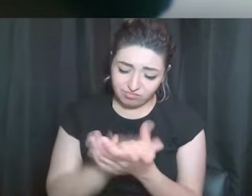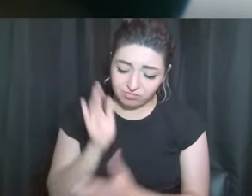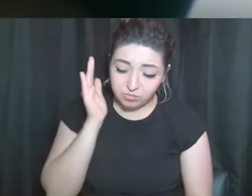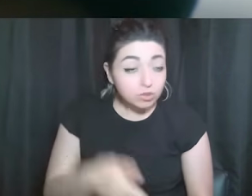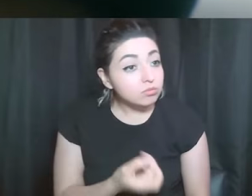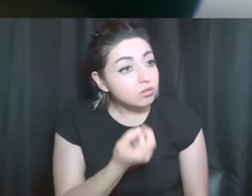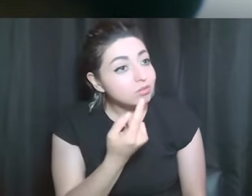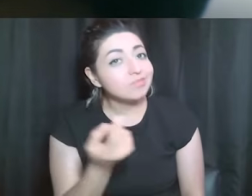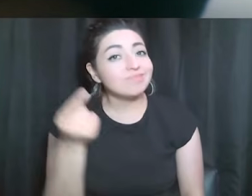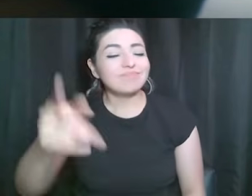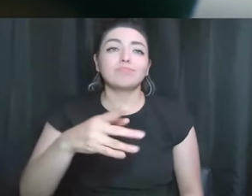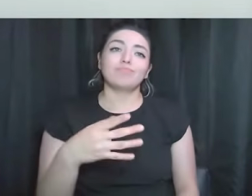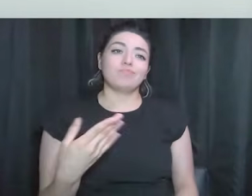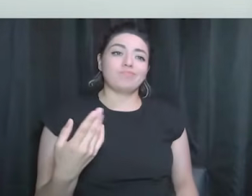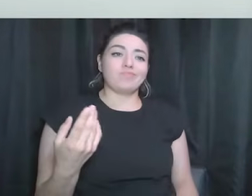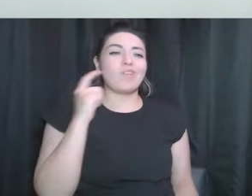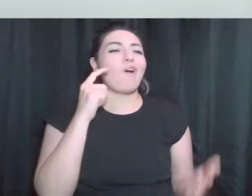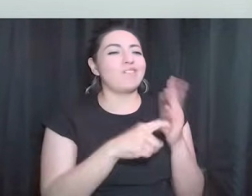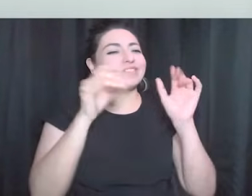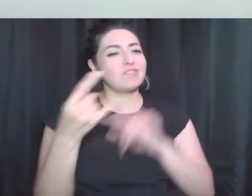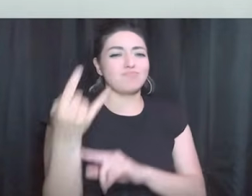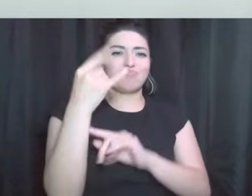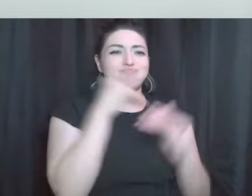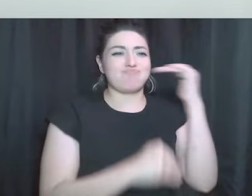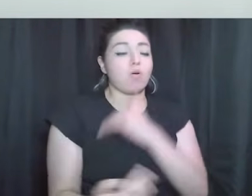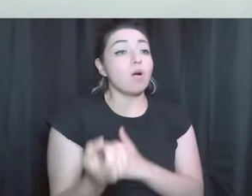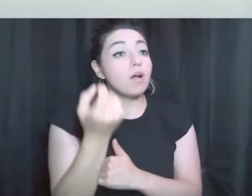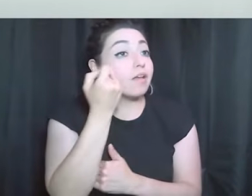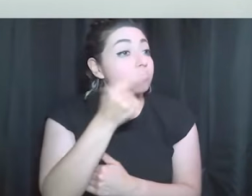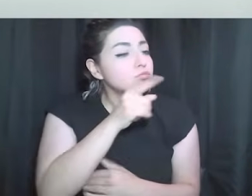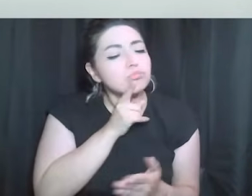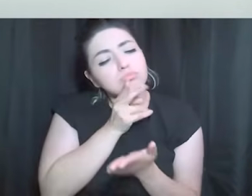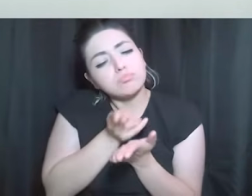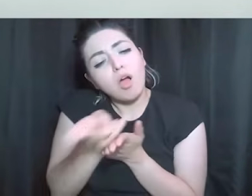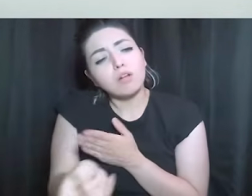He's got a pretty good bullshit detector. But you show him who you are, he'll believe you.